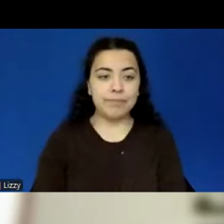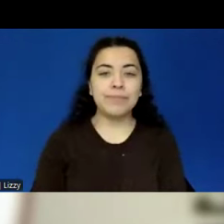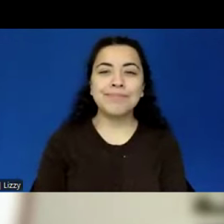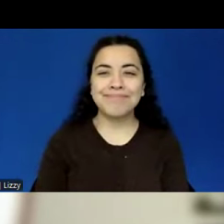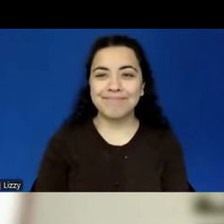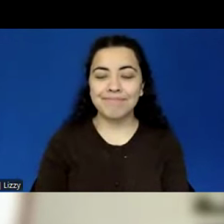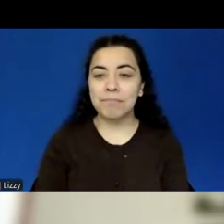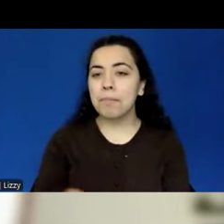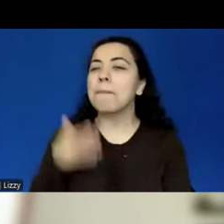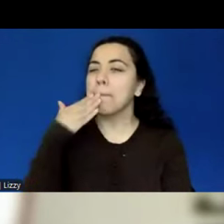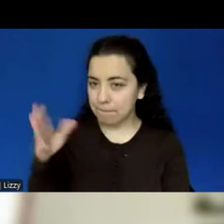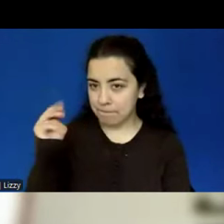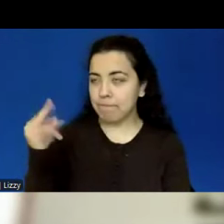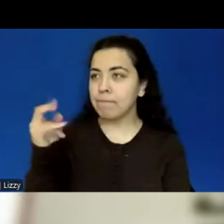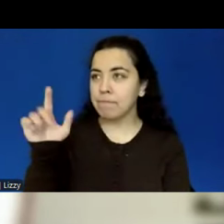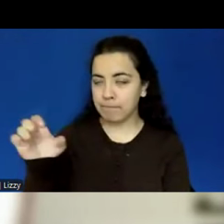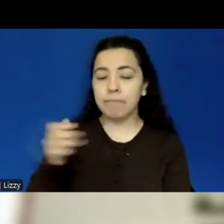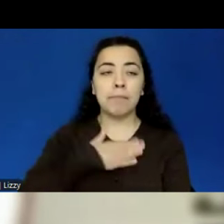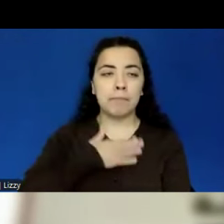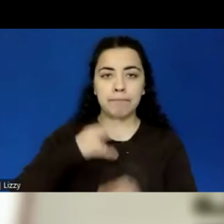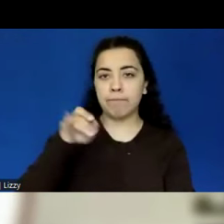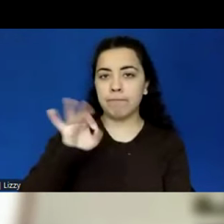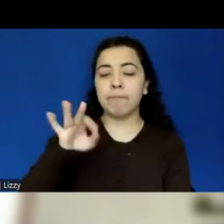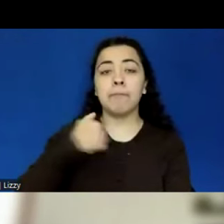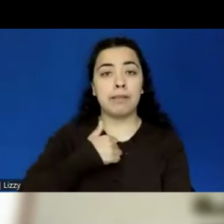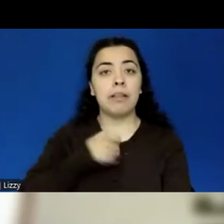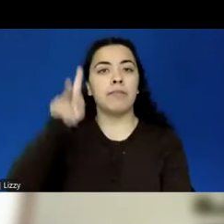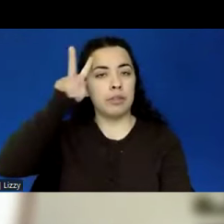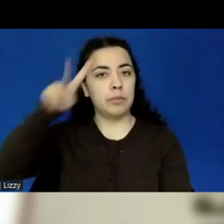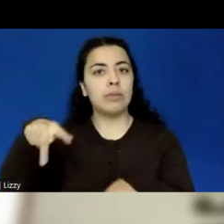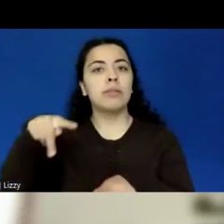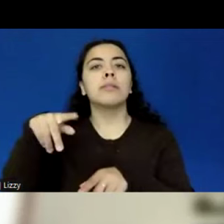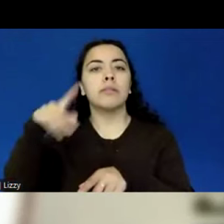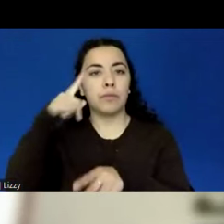Thanks. I'm Jeff, the Vice President of Operations at UsableNet. I